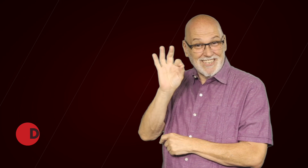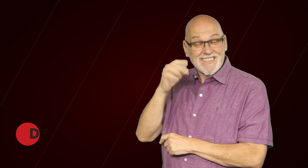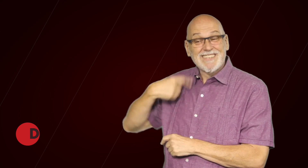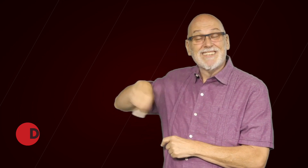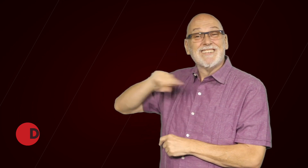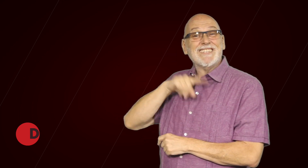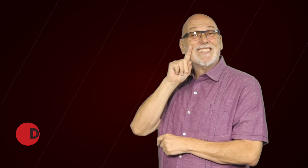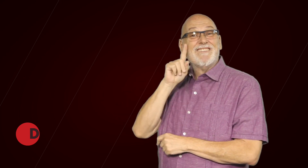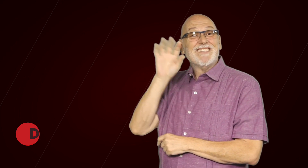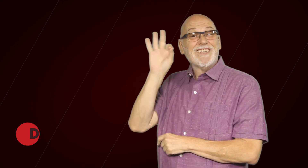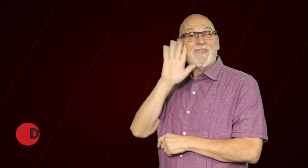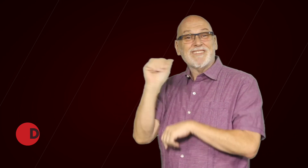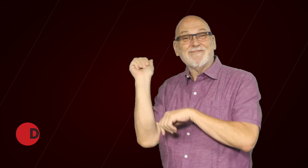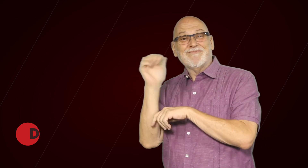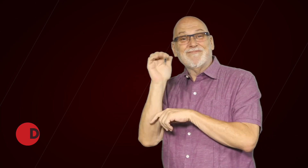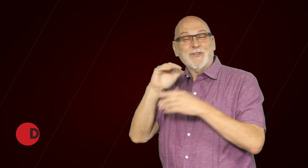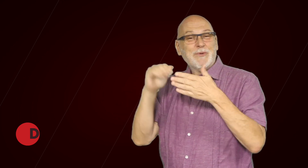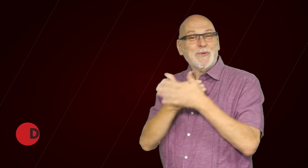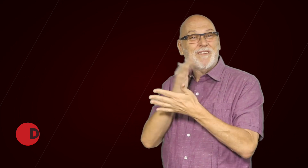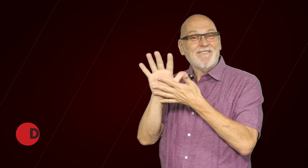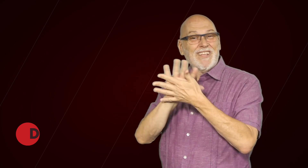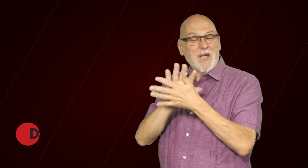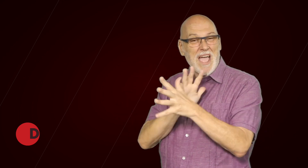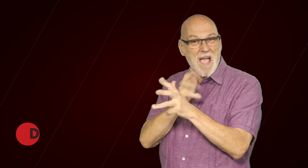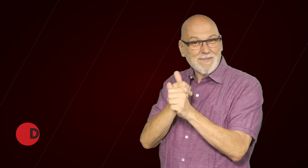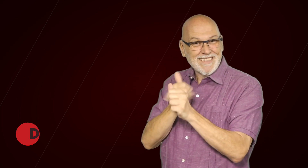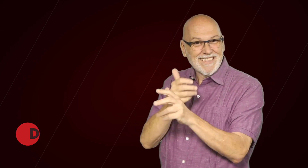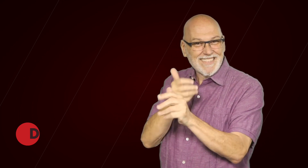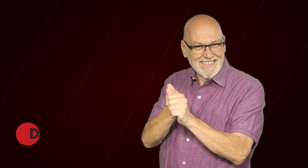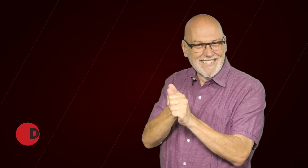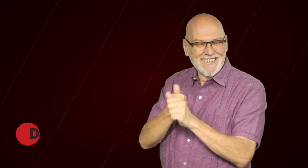DeafDots to get new video updates!